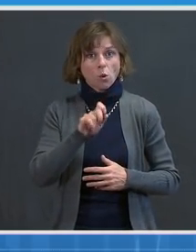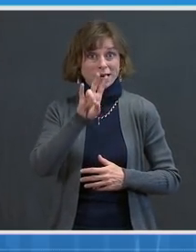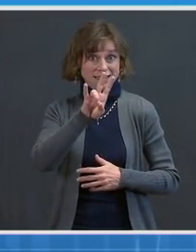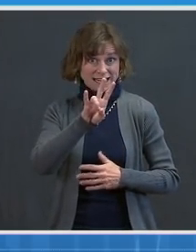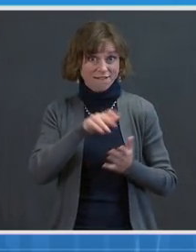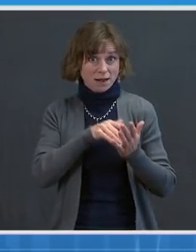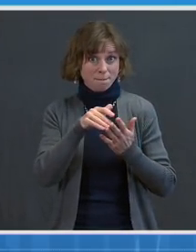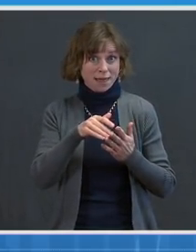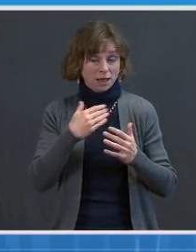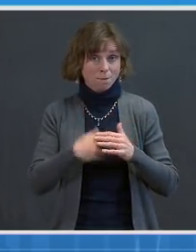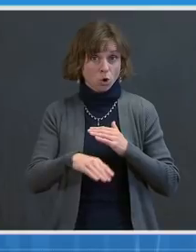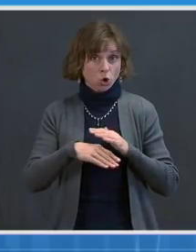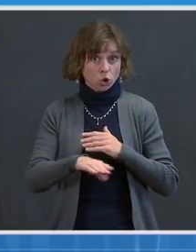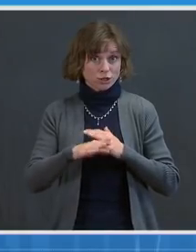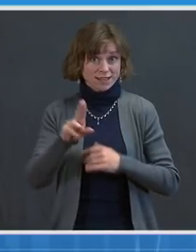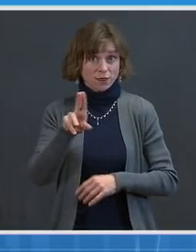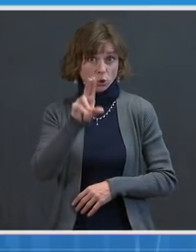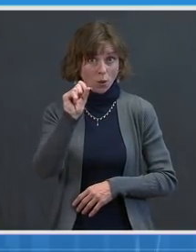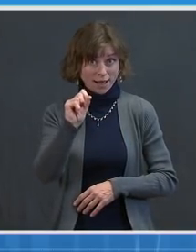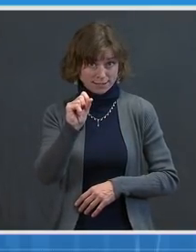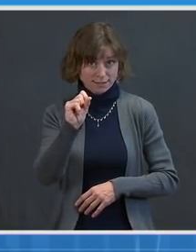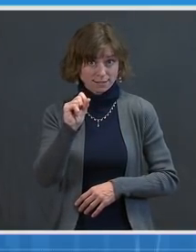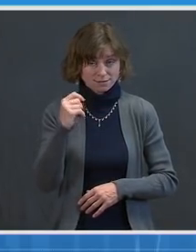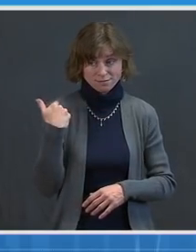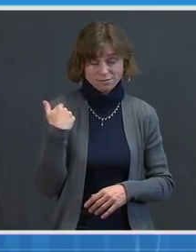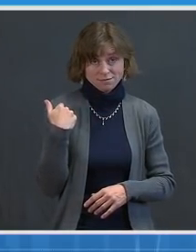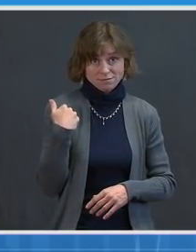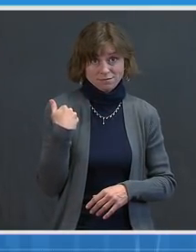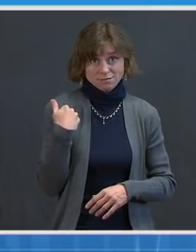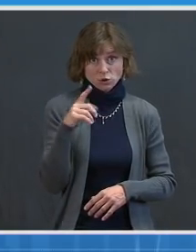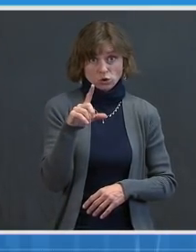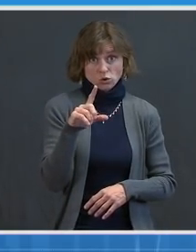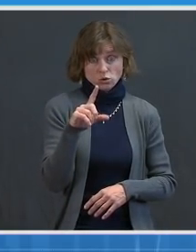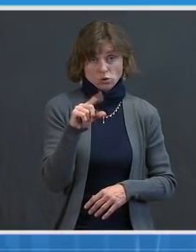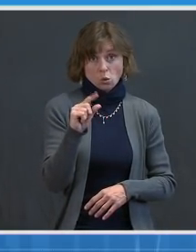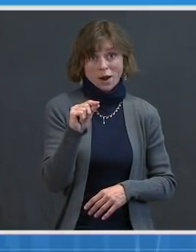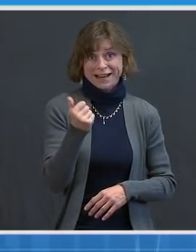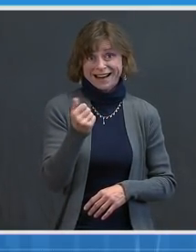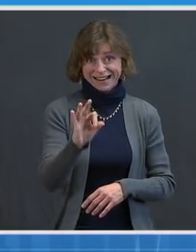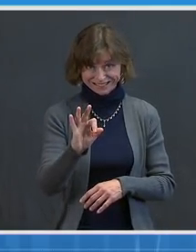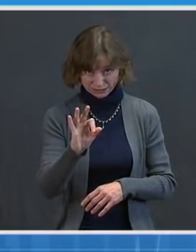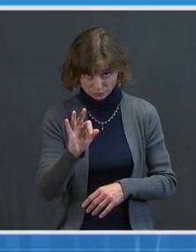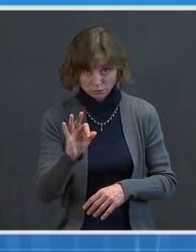in the United States in 2019. Then there are adolescents and children --